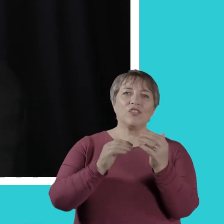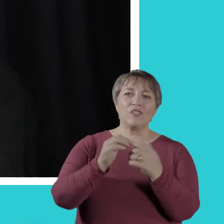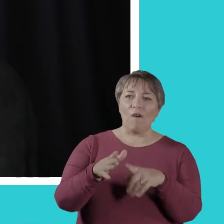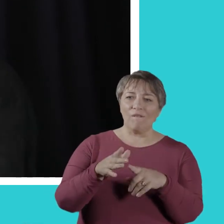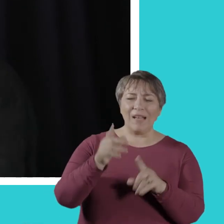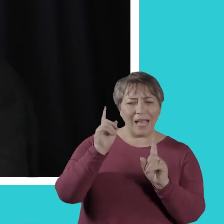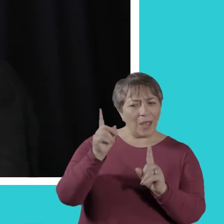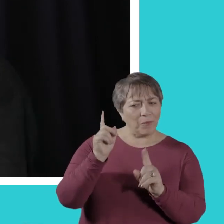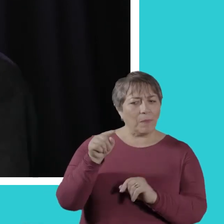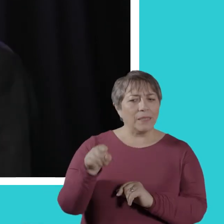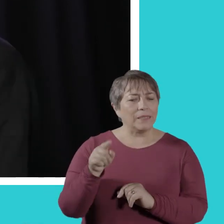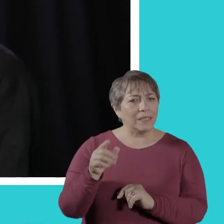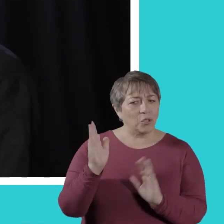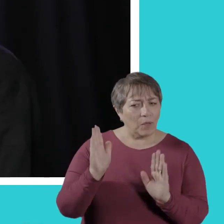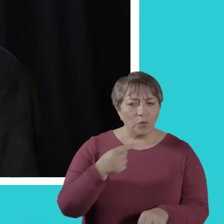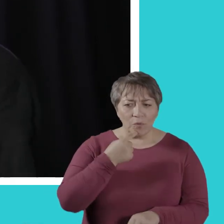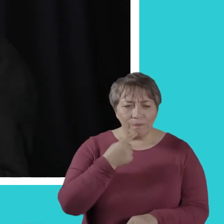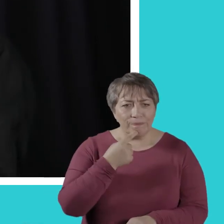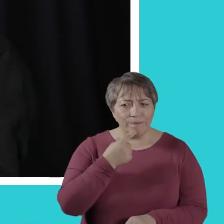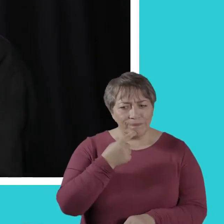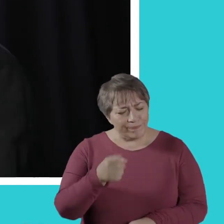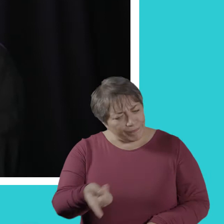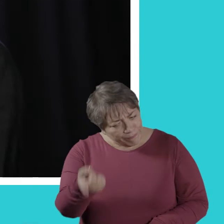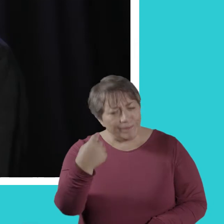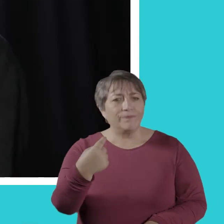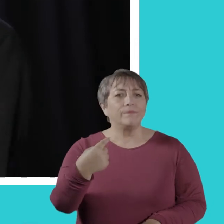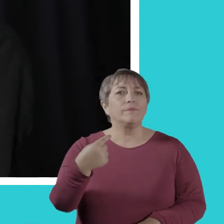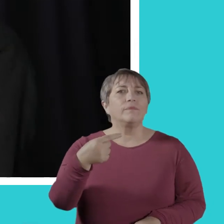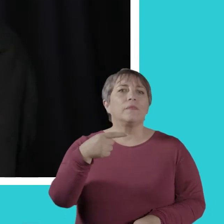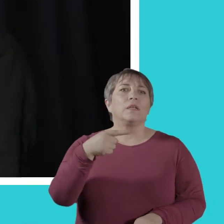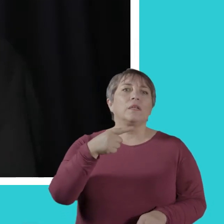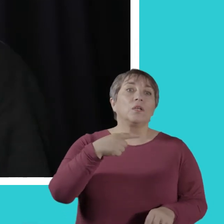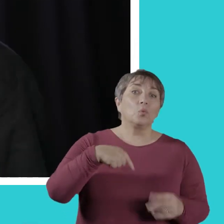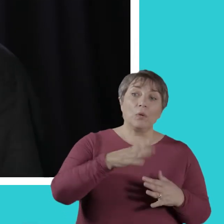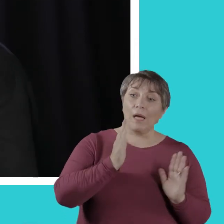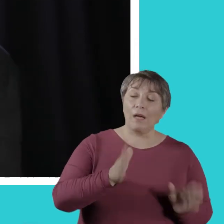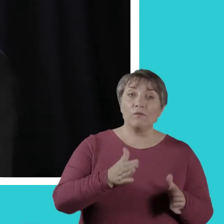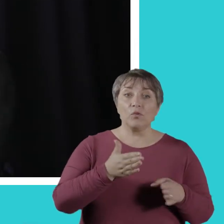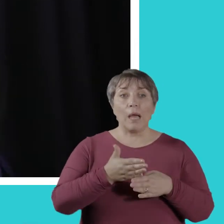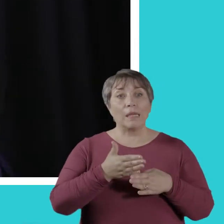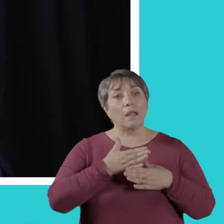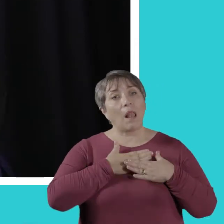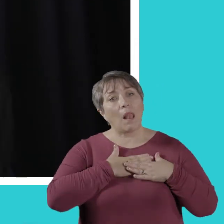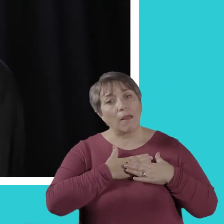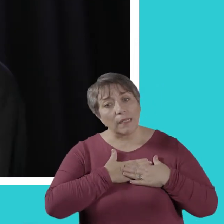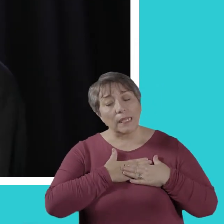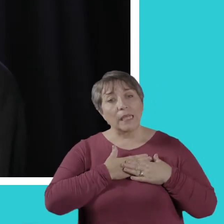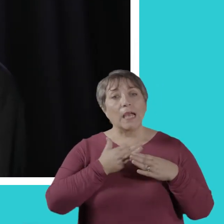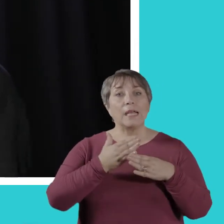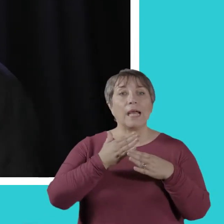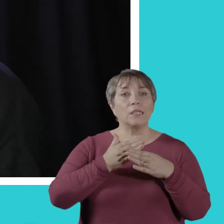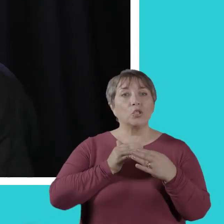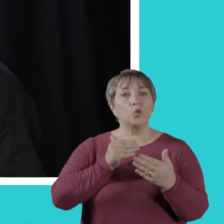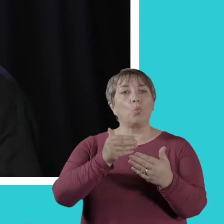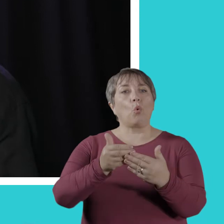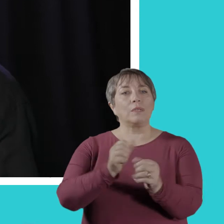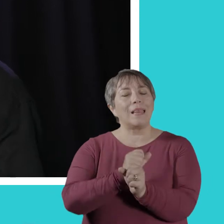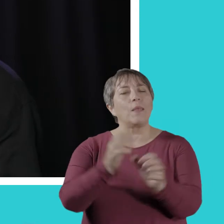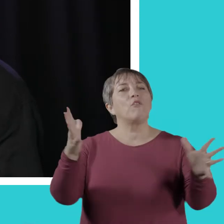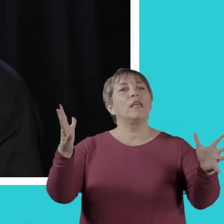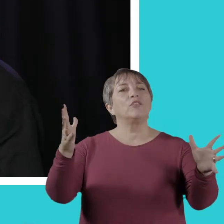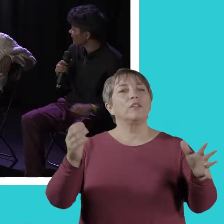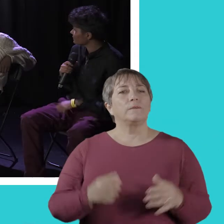conditions that hold us to acting more lovingly and to act towards liberation you know. Yeah.